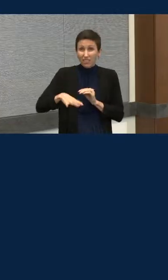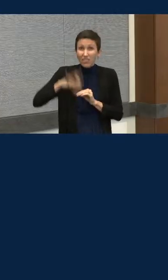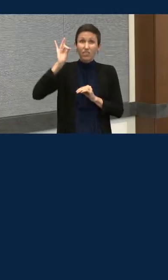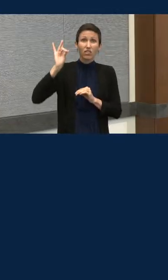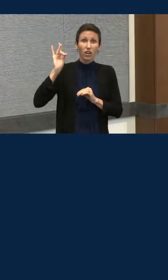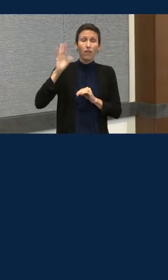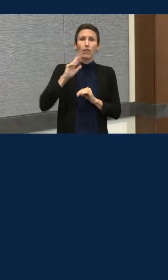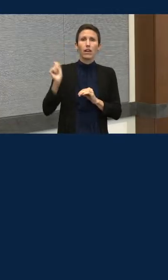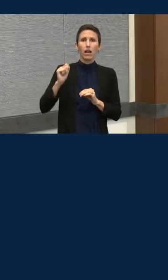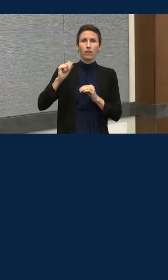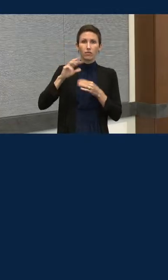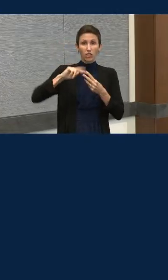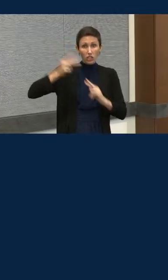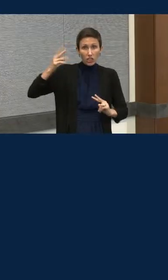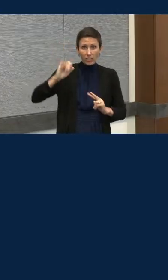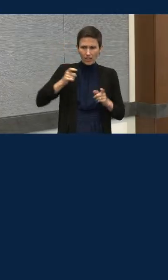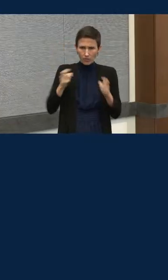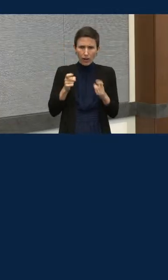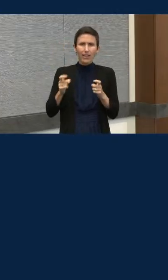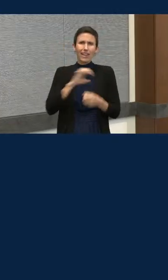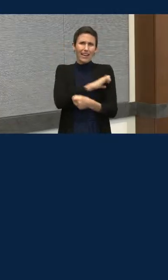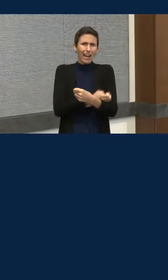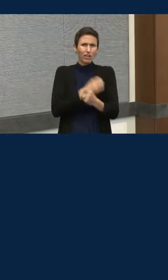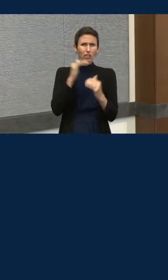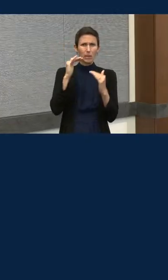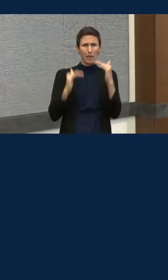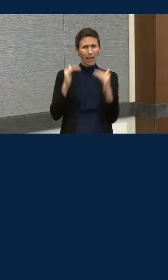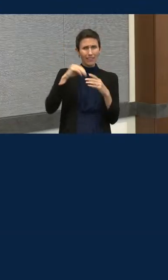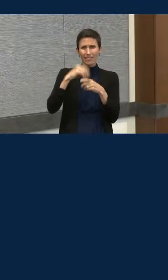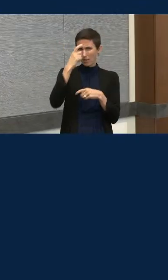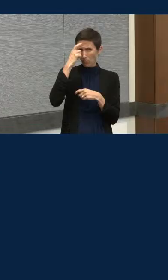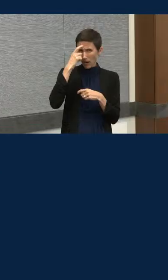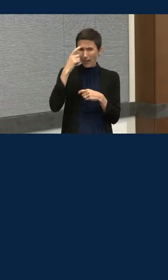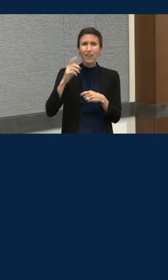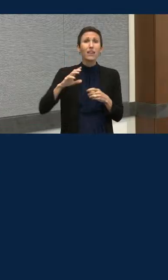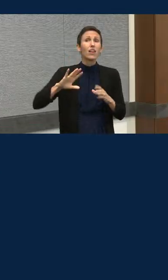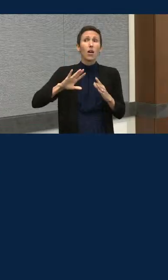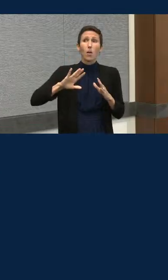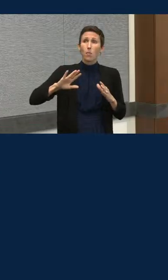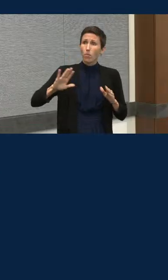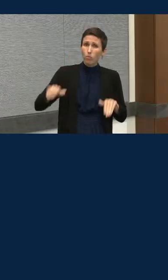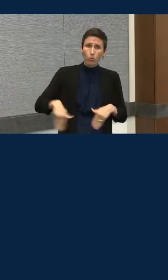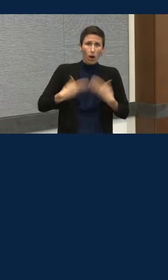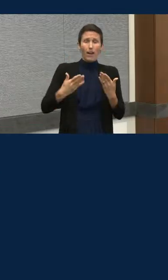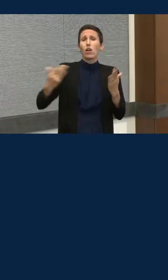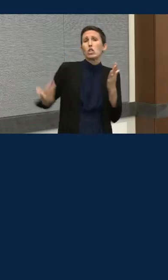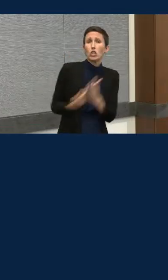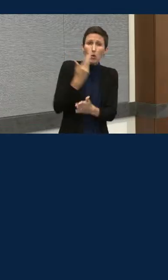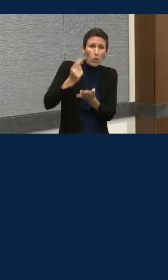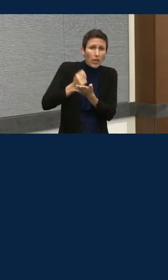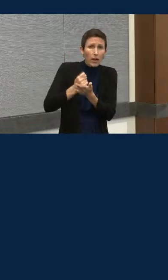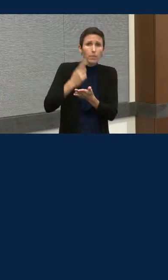opened pathways to therapeutic advances for genetic obesity